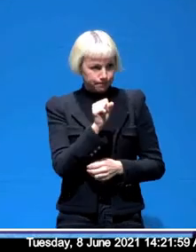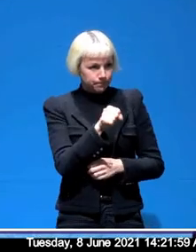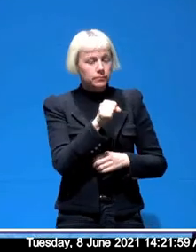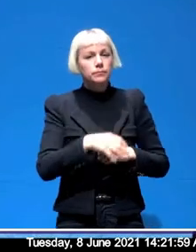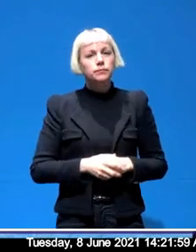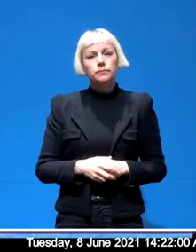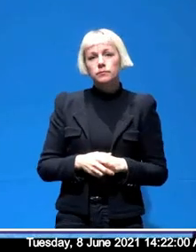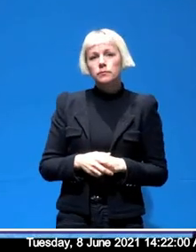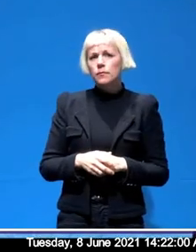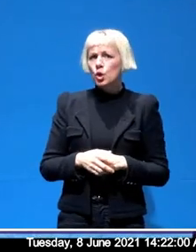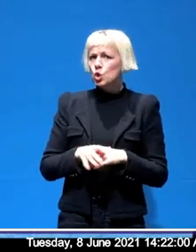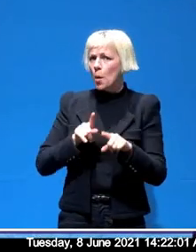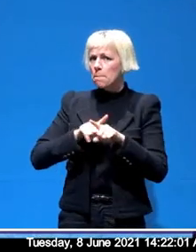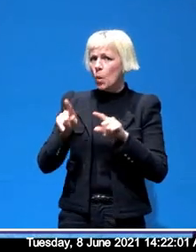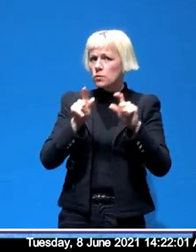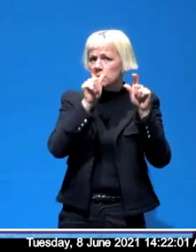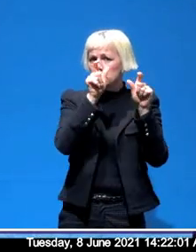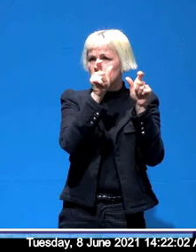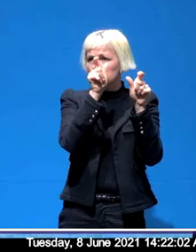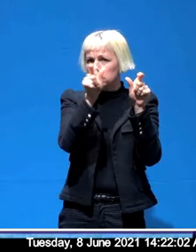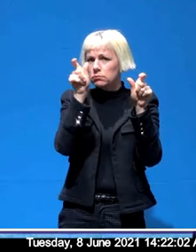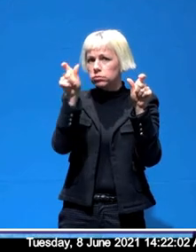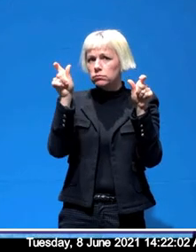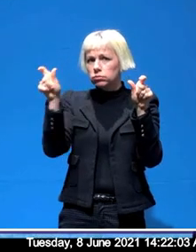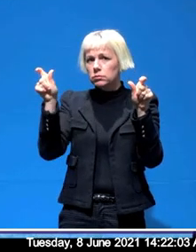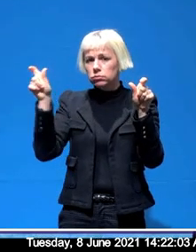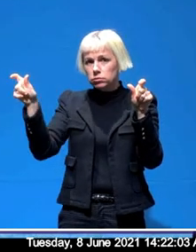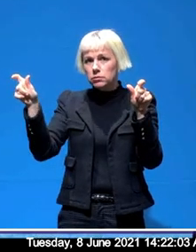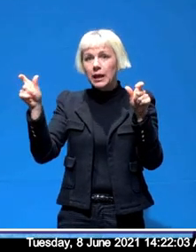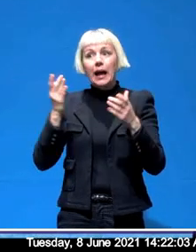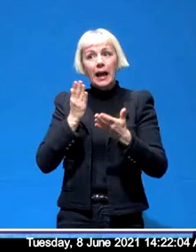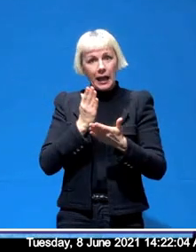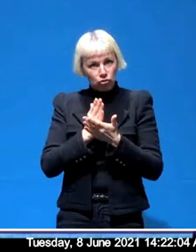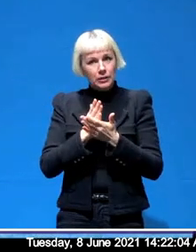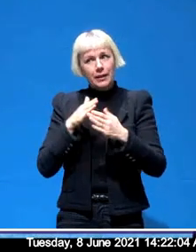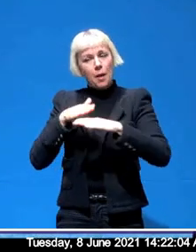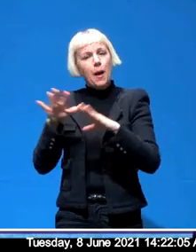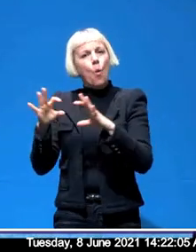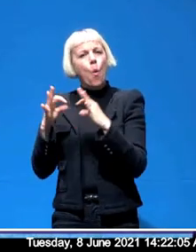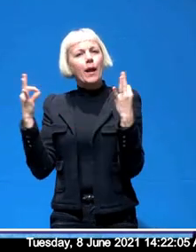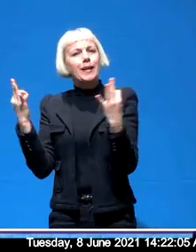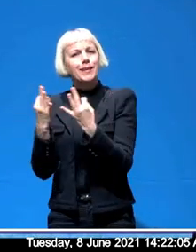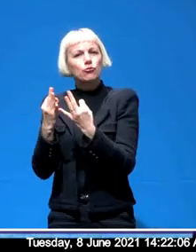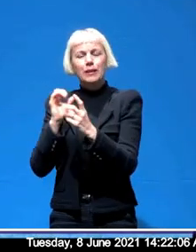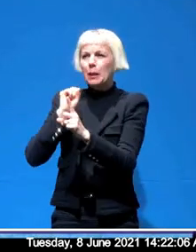The vast bulk of the consideration appears to go to the organisational effect of the incident.